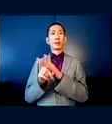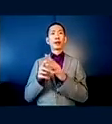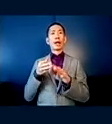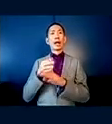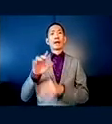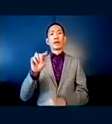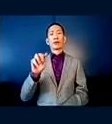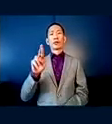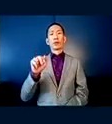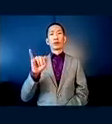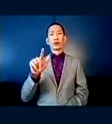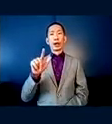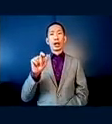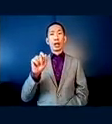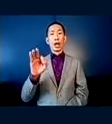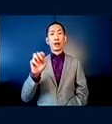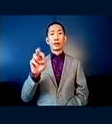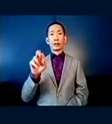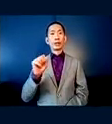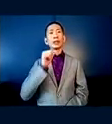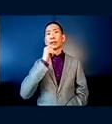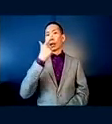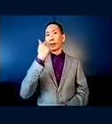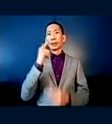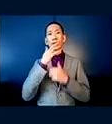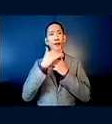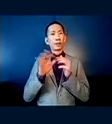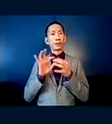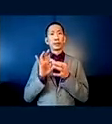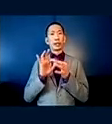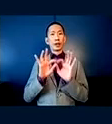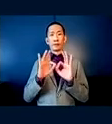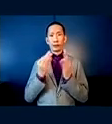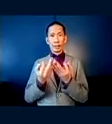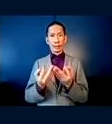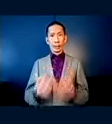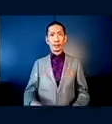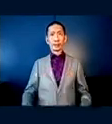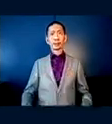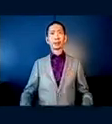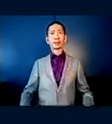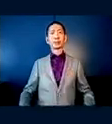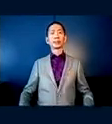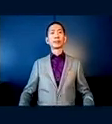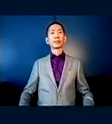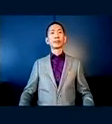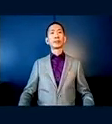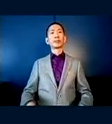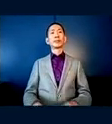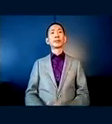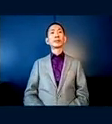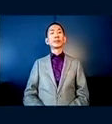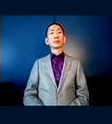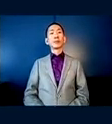THAT EMERGED AFTER THE TRAIL OF TEARS. NOT NECESSARILY BECAUSE OF BLOOD LINES.